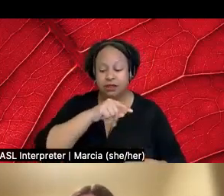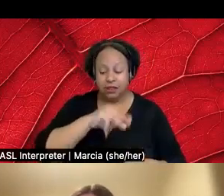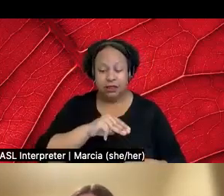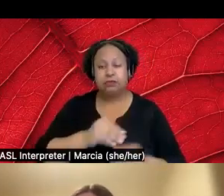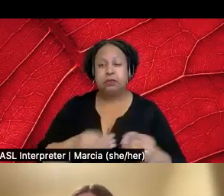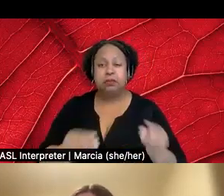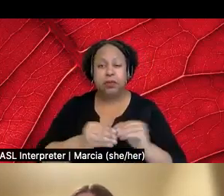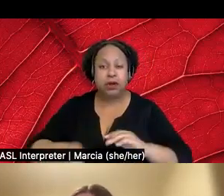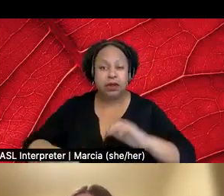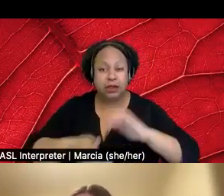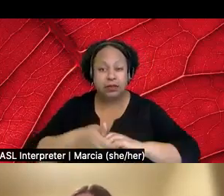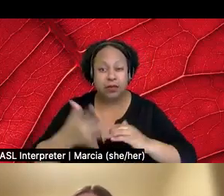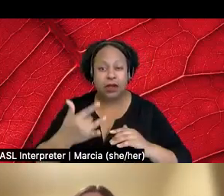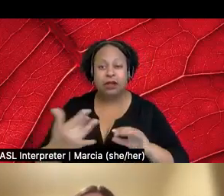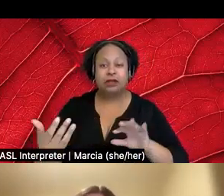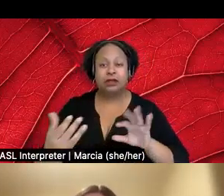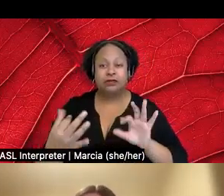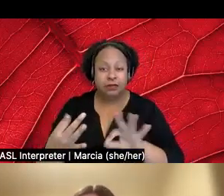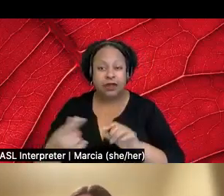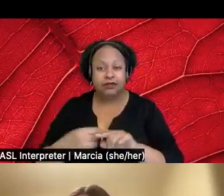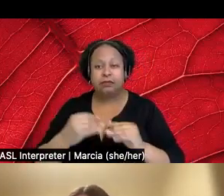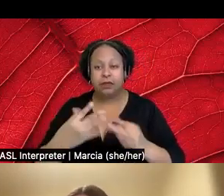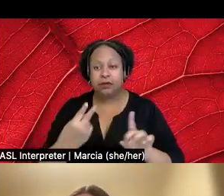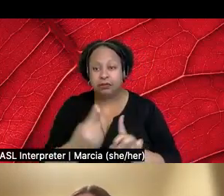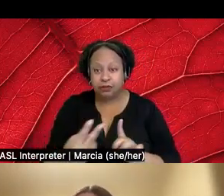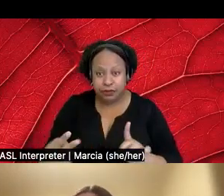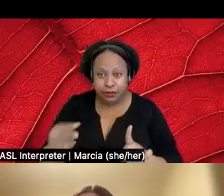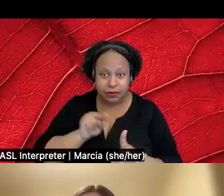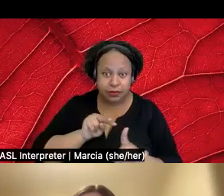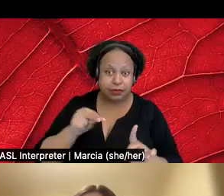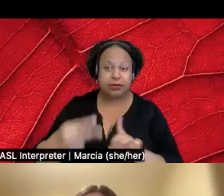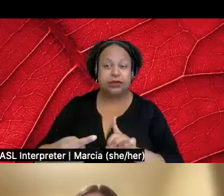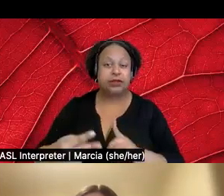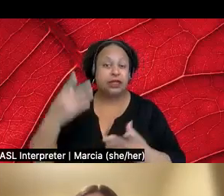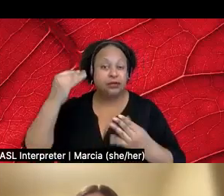and includes guides for both staff and supporters throughout the entire process.